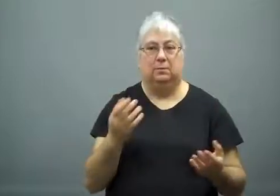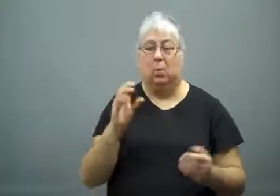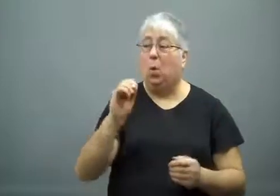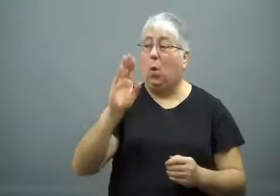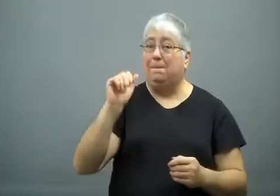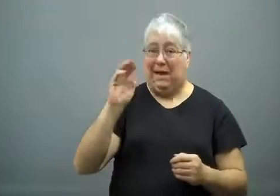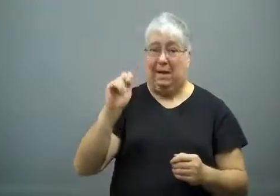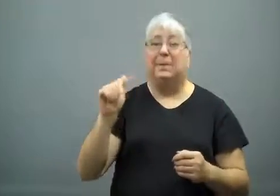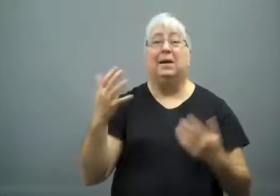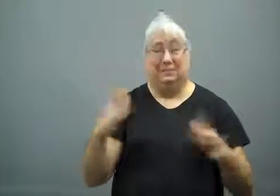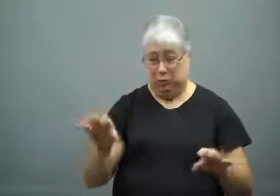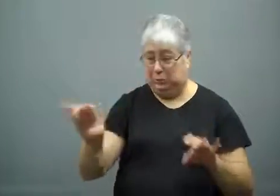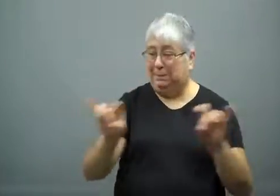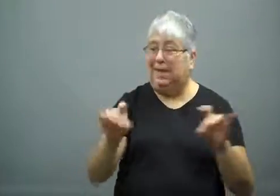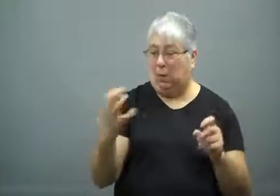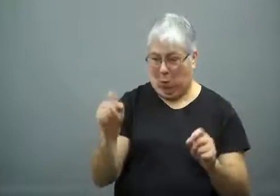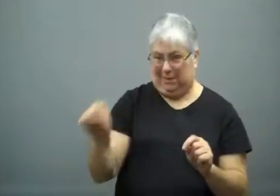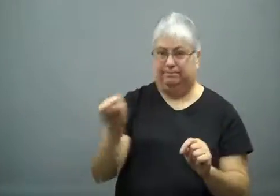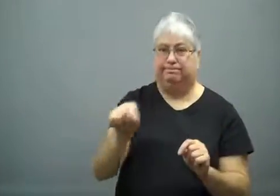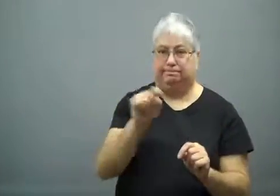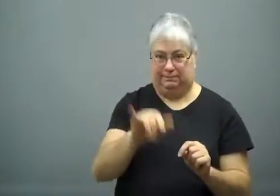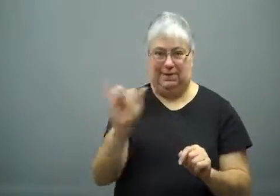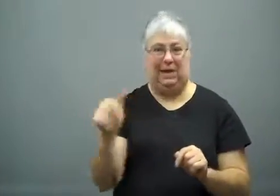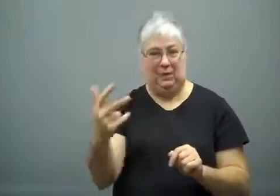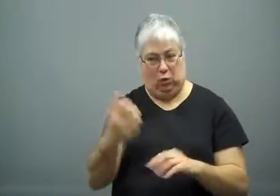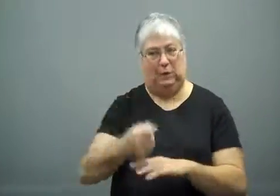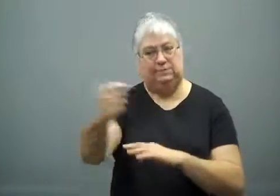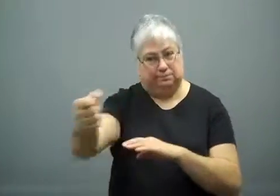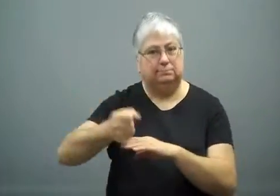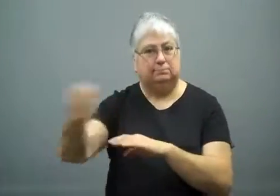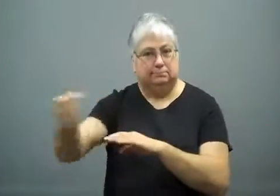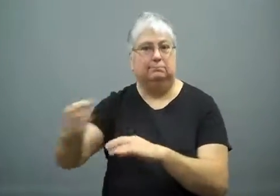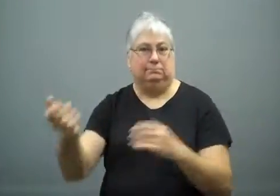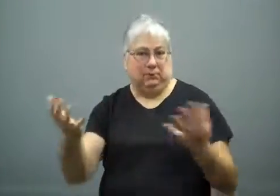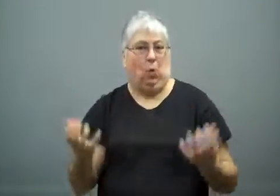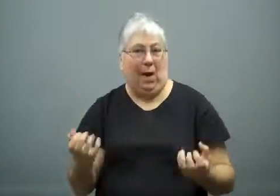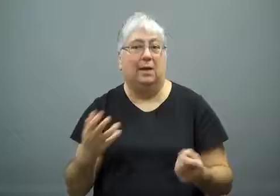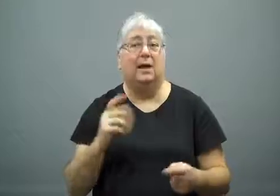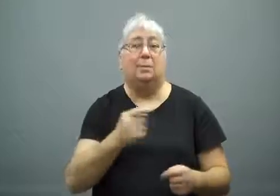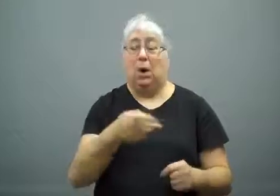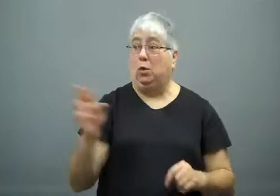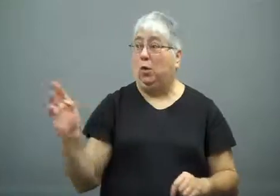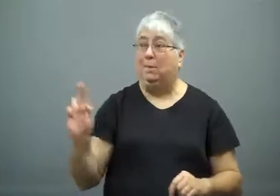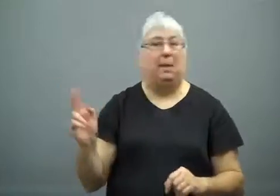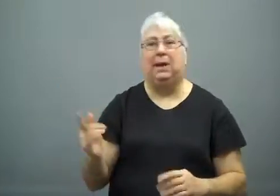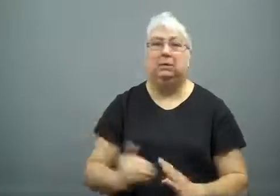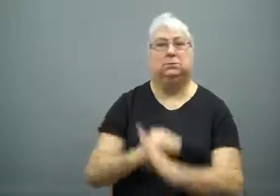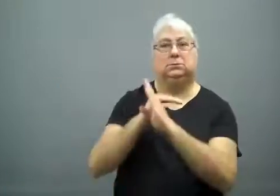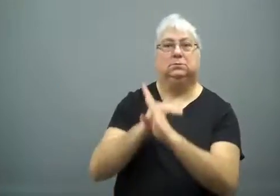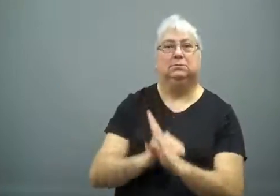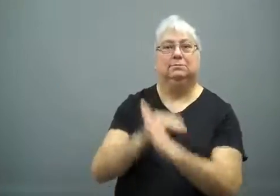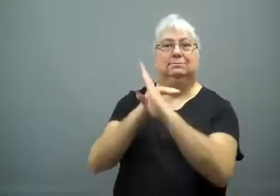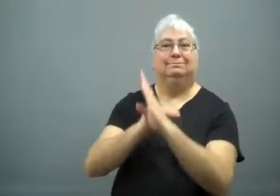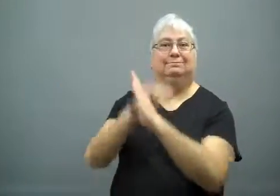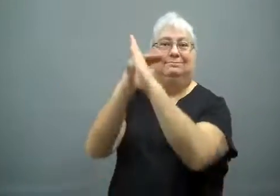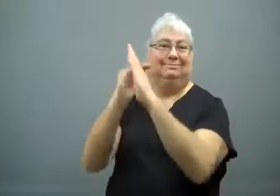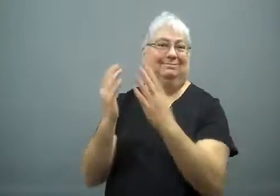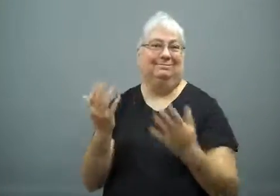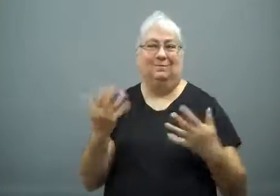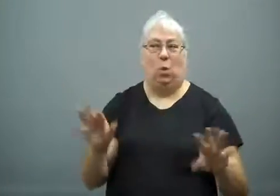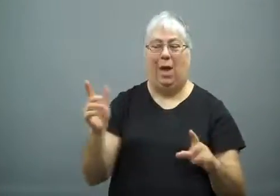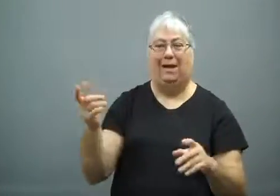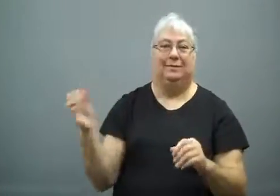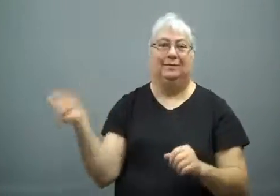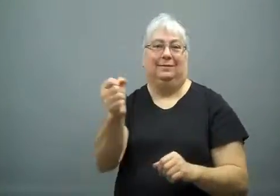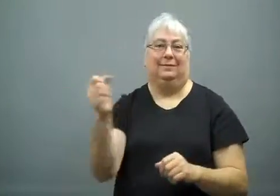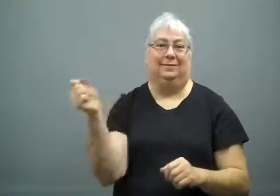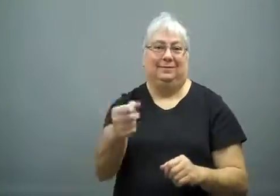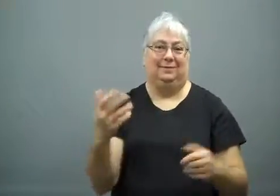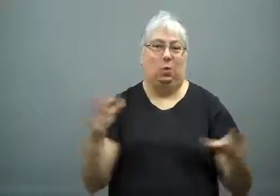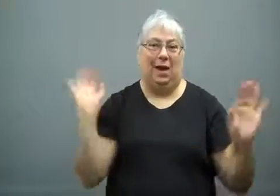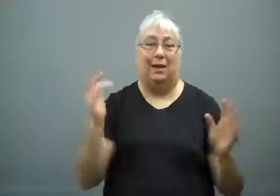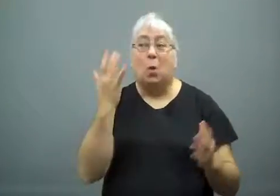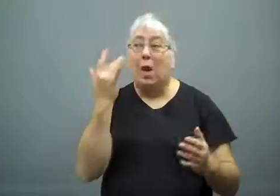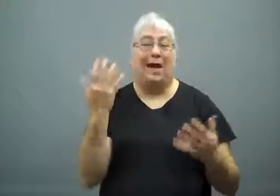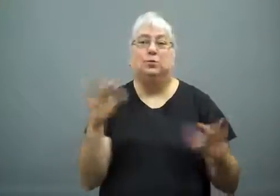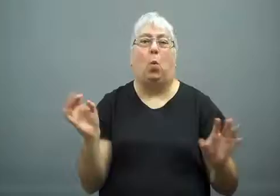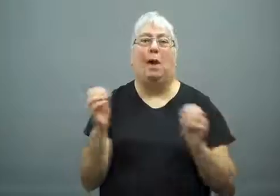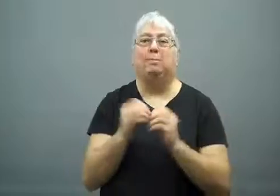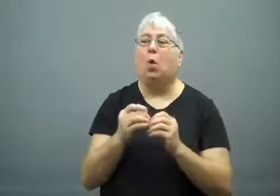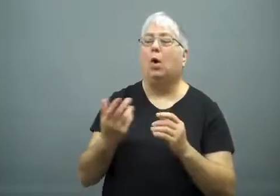Obama has nominated three people to be judges on this court.